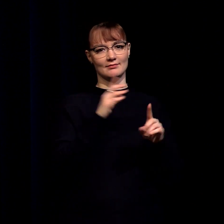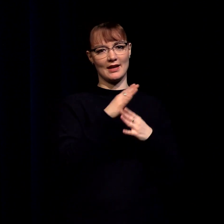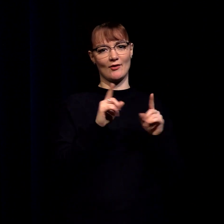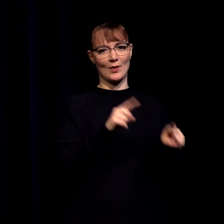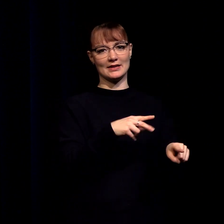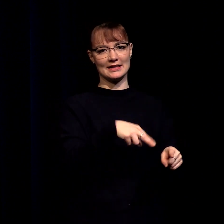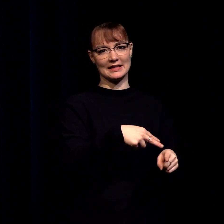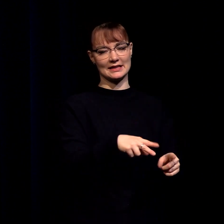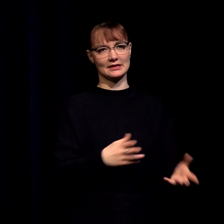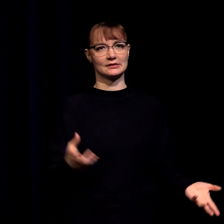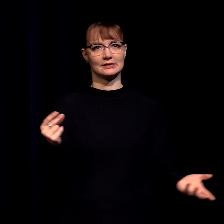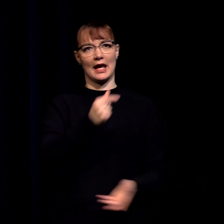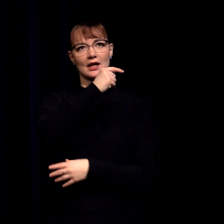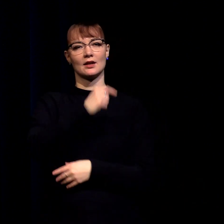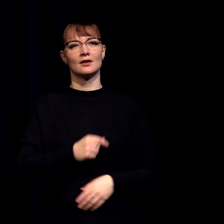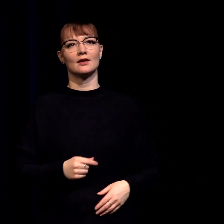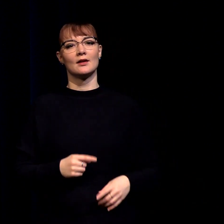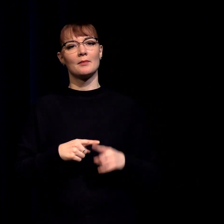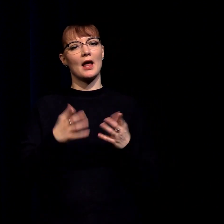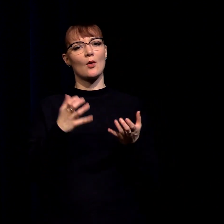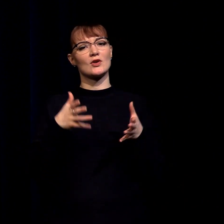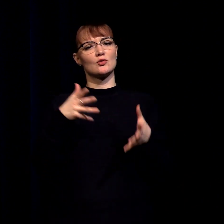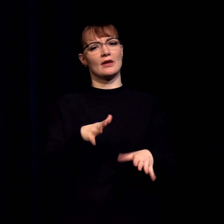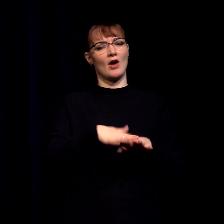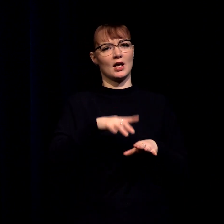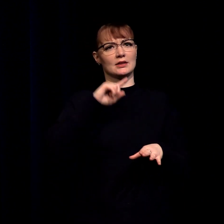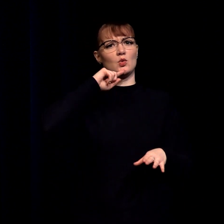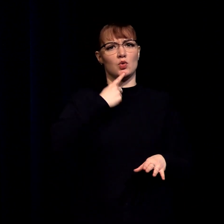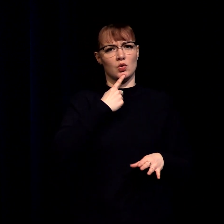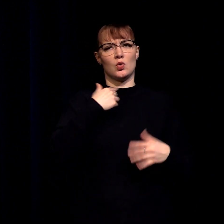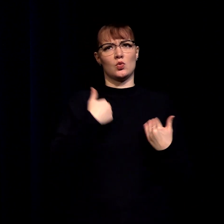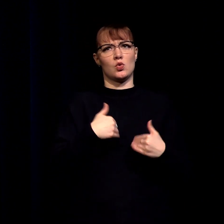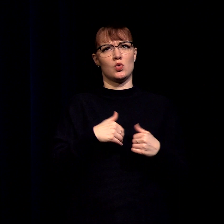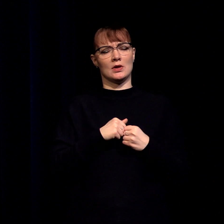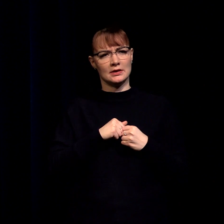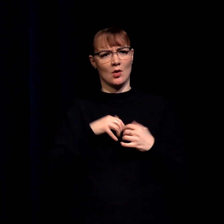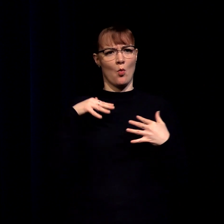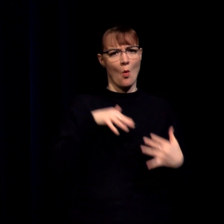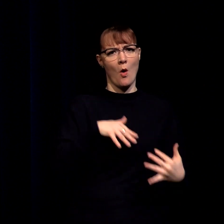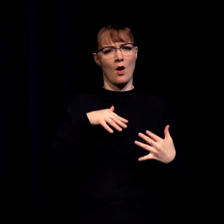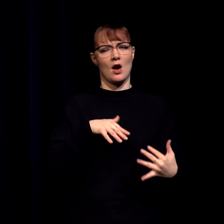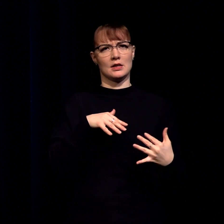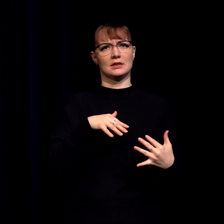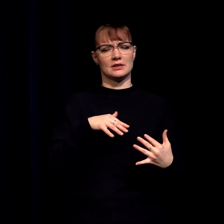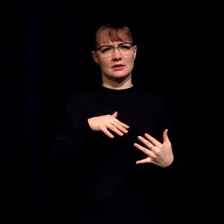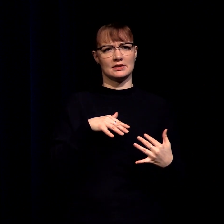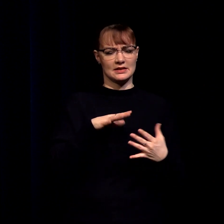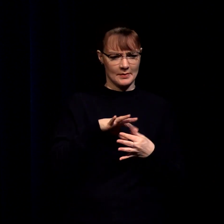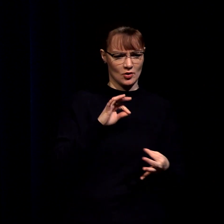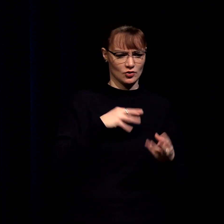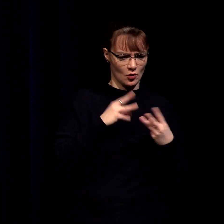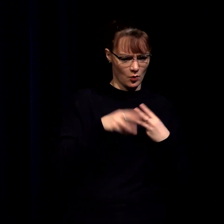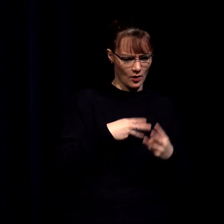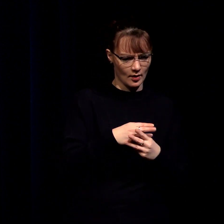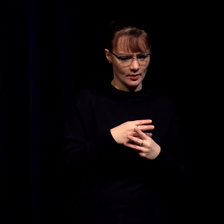don't want to leave us here. Because what I also see here is this, none of the disciples say turn the boat around, and let's